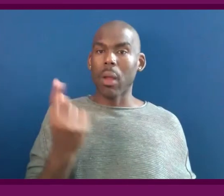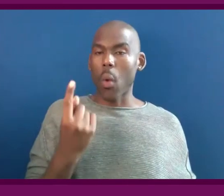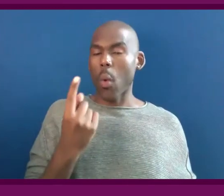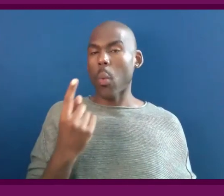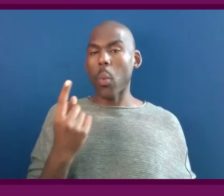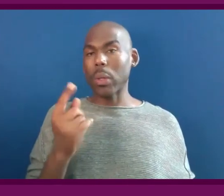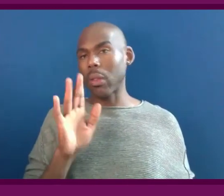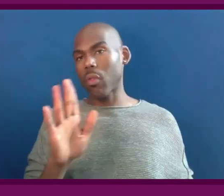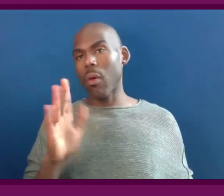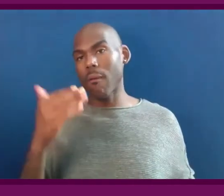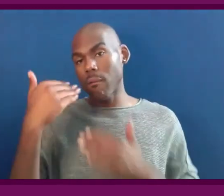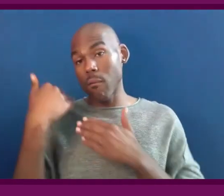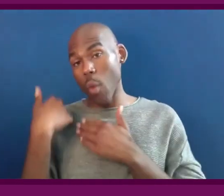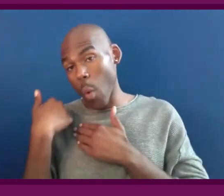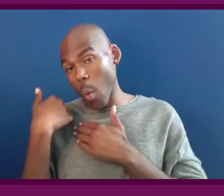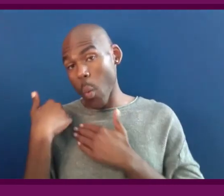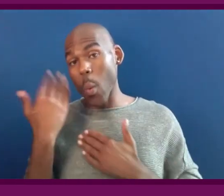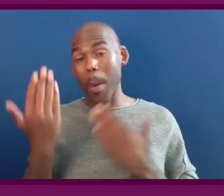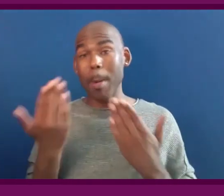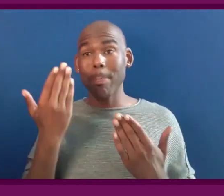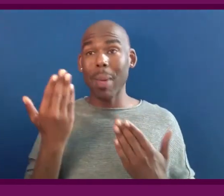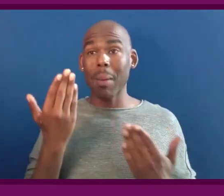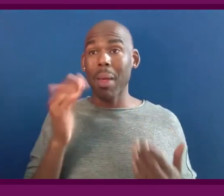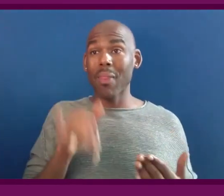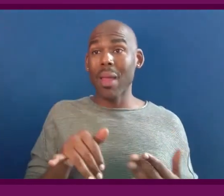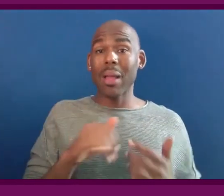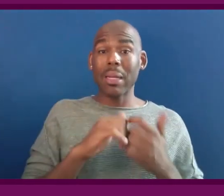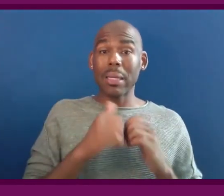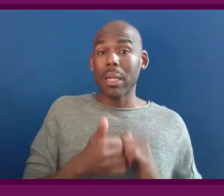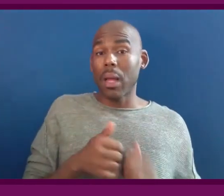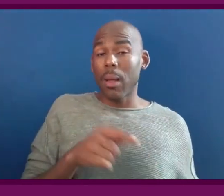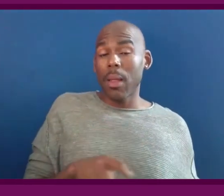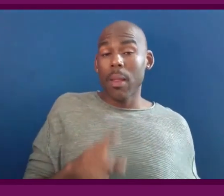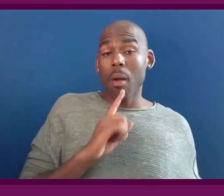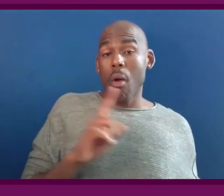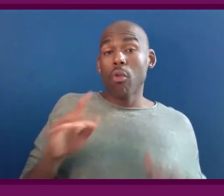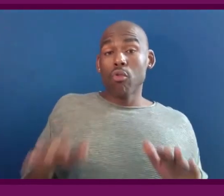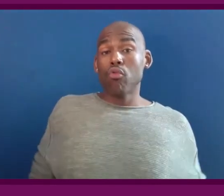due to their own fault. That might just be how they are being raised.